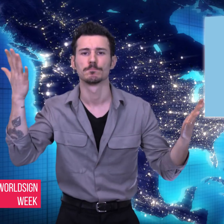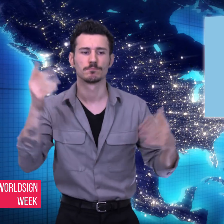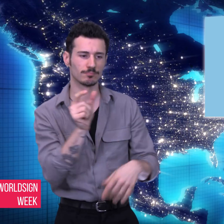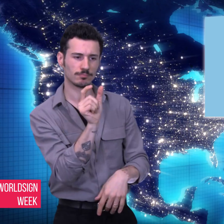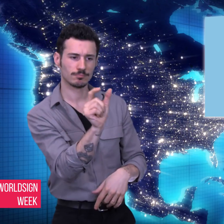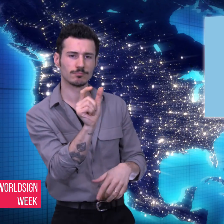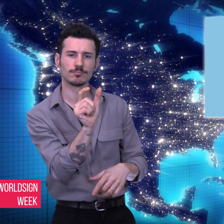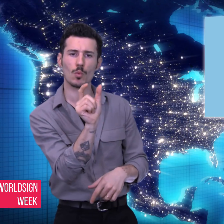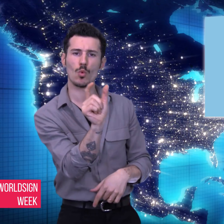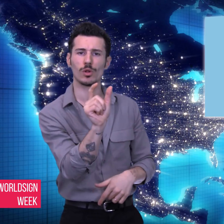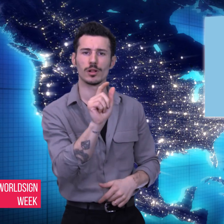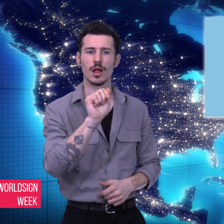or “13.”